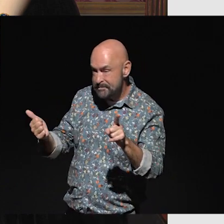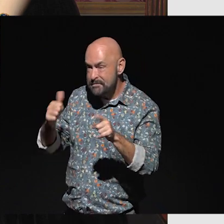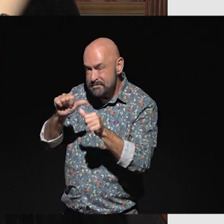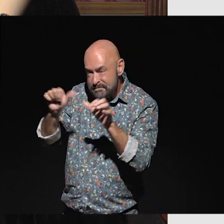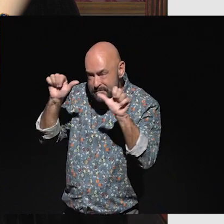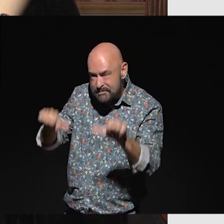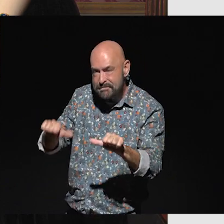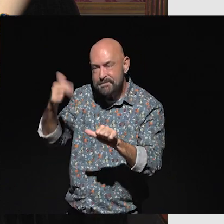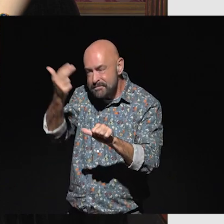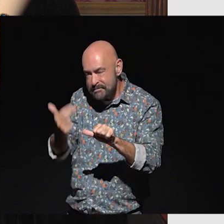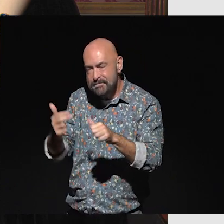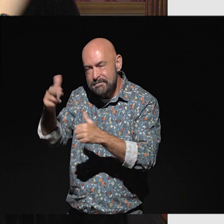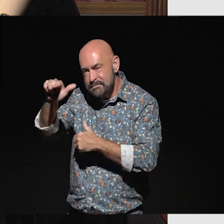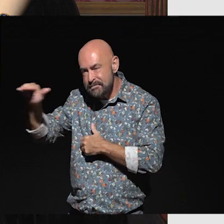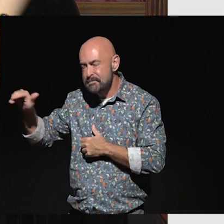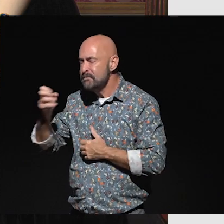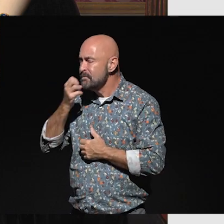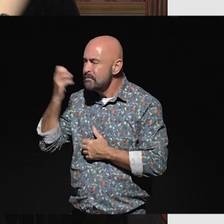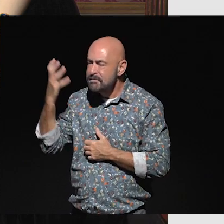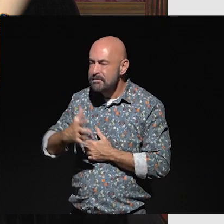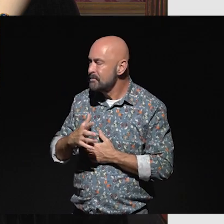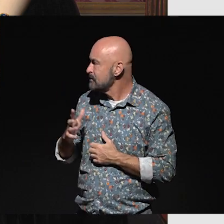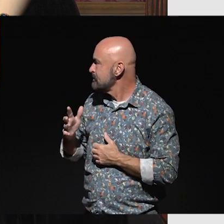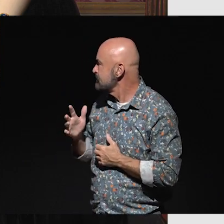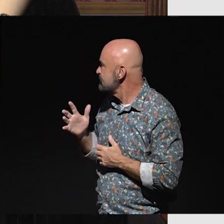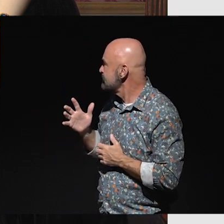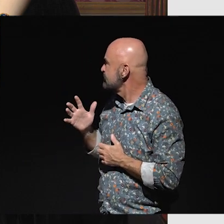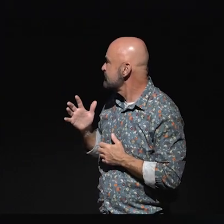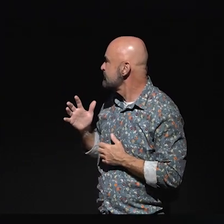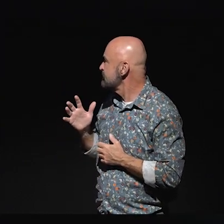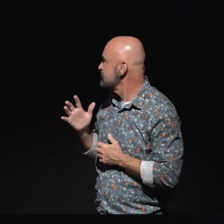They're both absolutely the same meticulous touch.